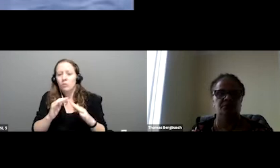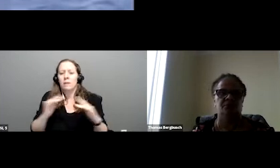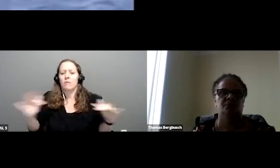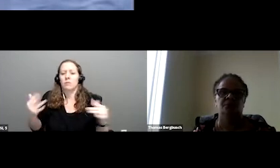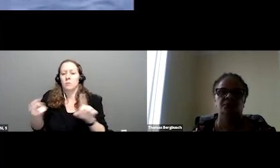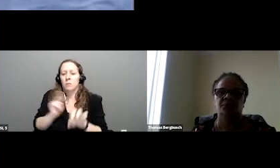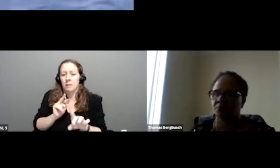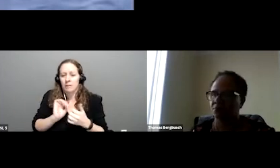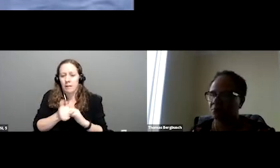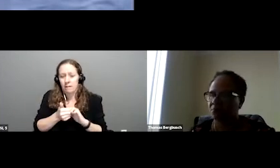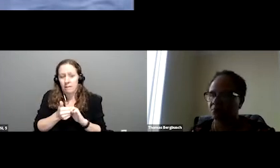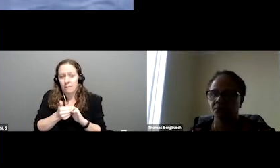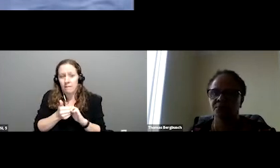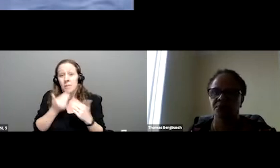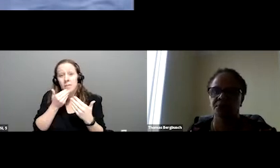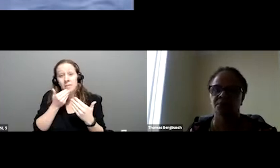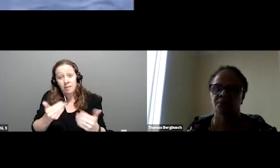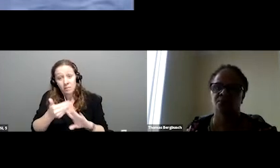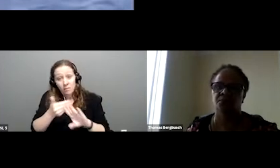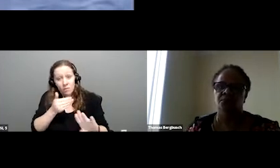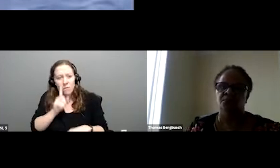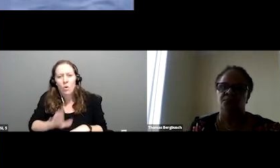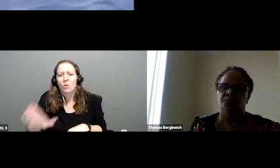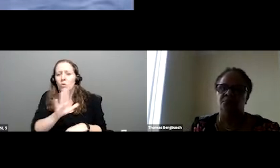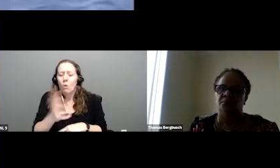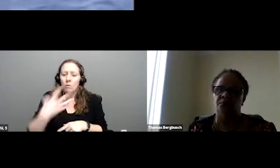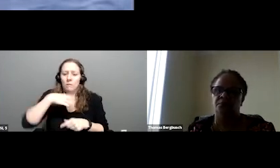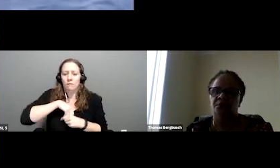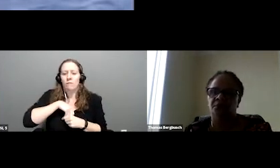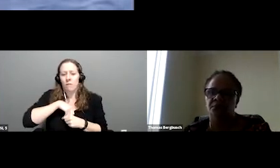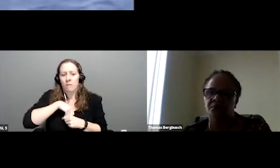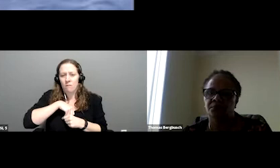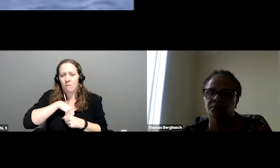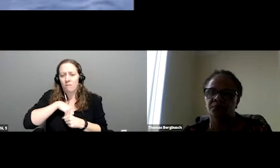We thank you in advance for your active participation in the Q&A session,